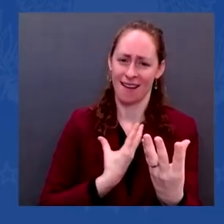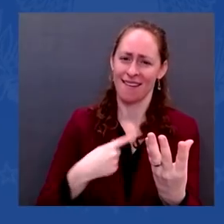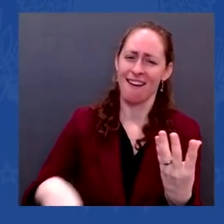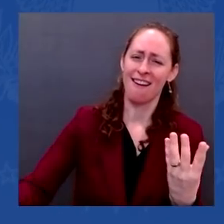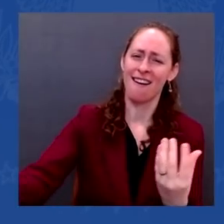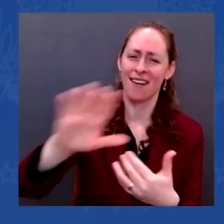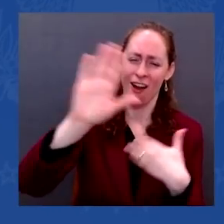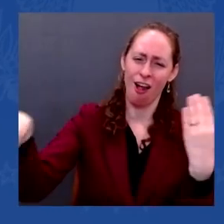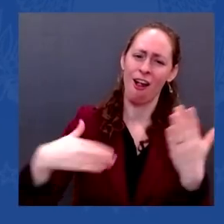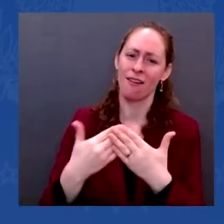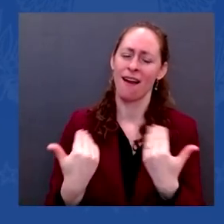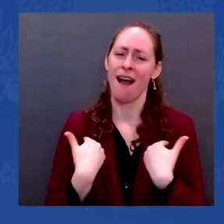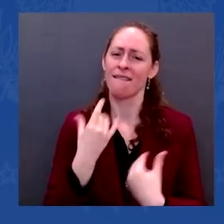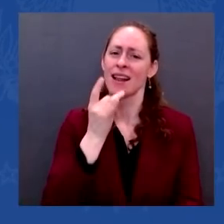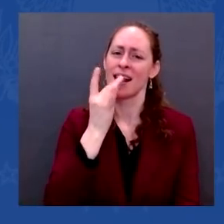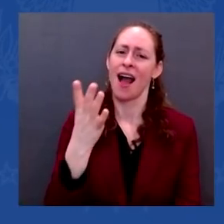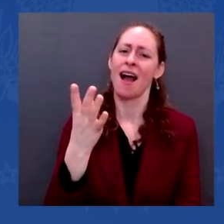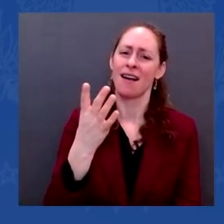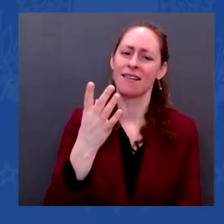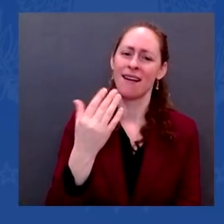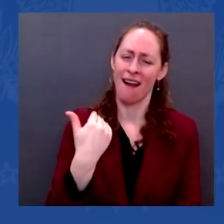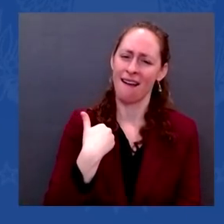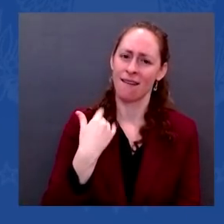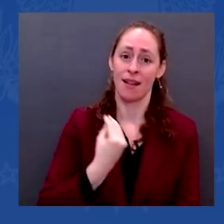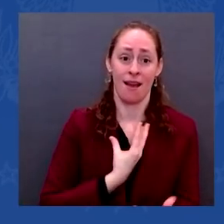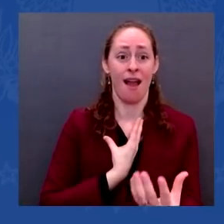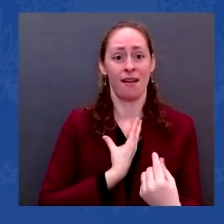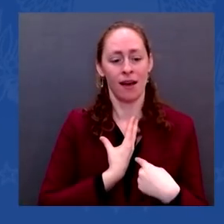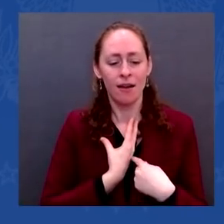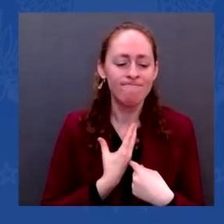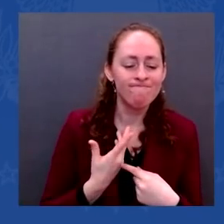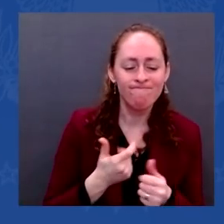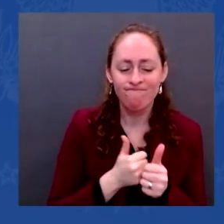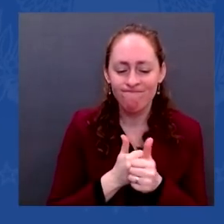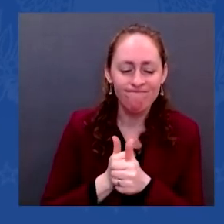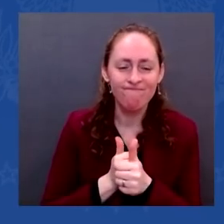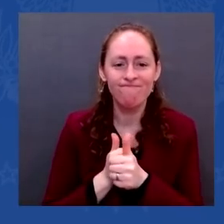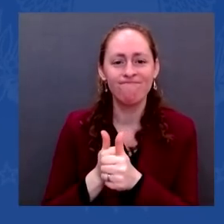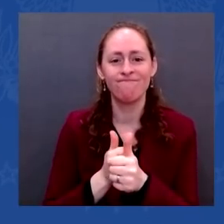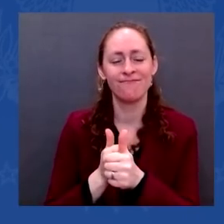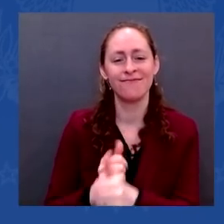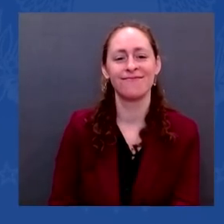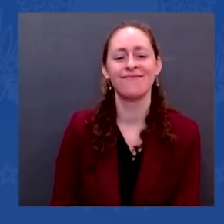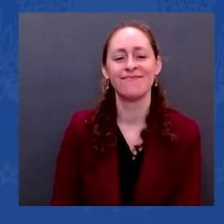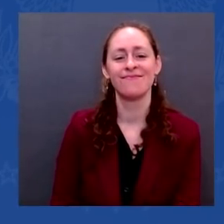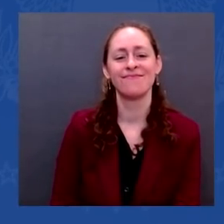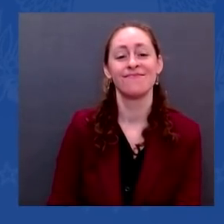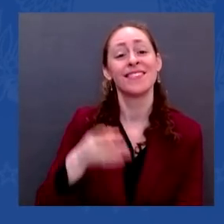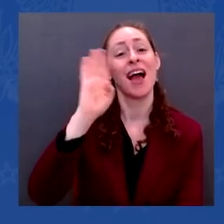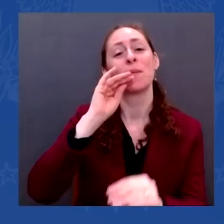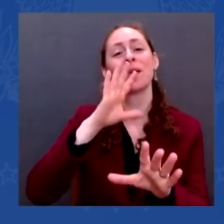God bless us all and may bless the United States of America. Thank you.